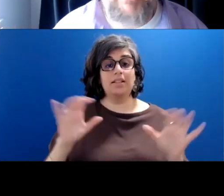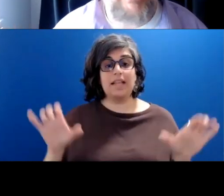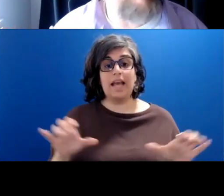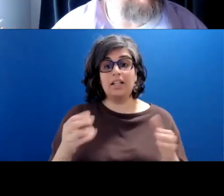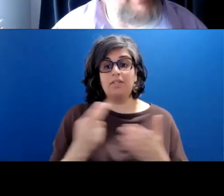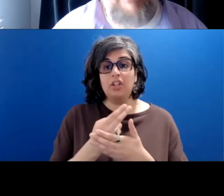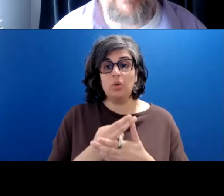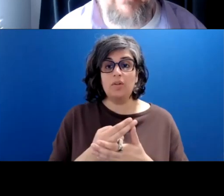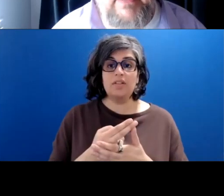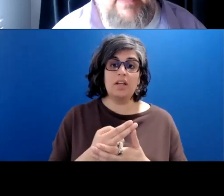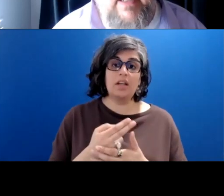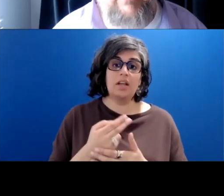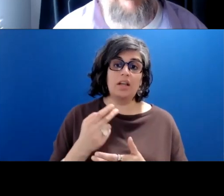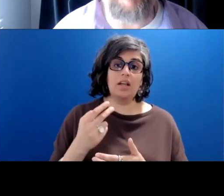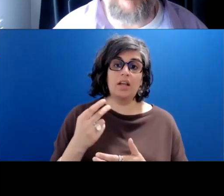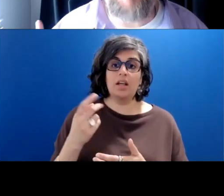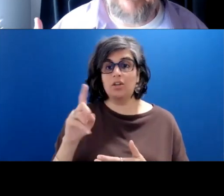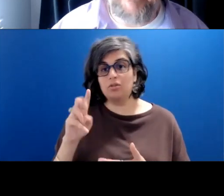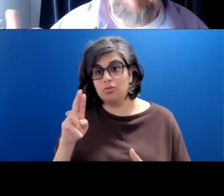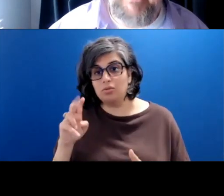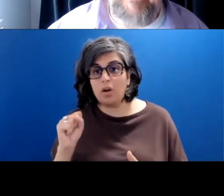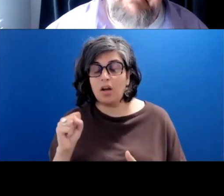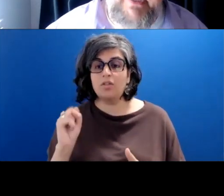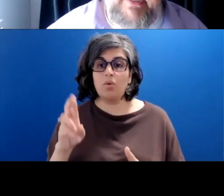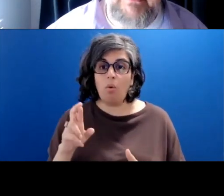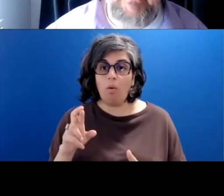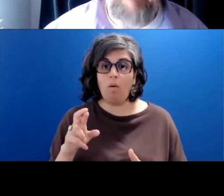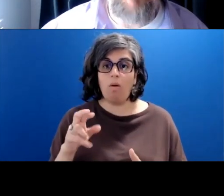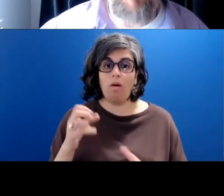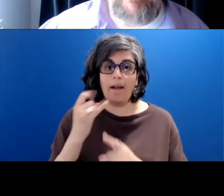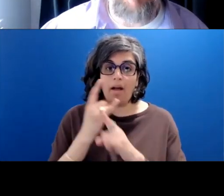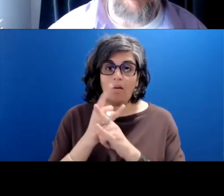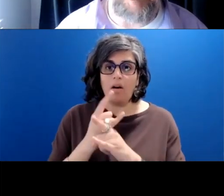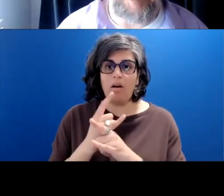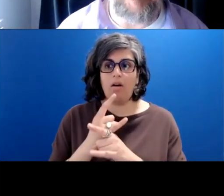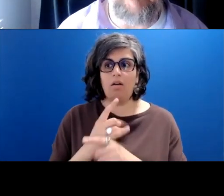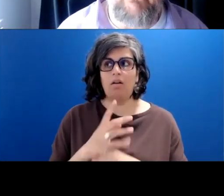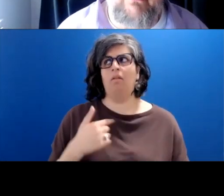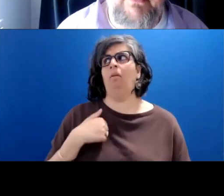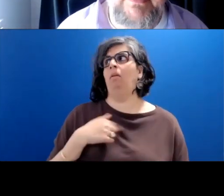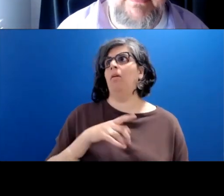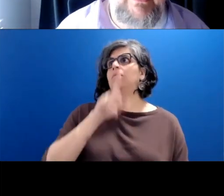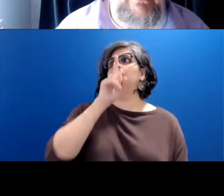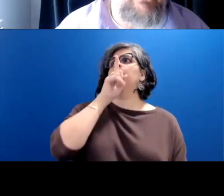they may think, "I better not say anything about that because that may impact my ability to get on hormones."